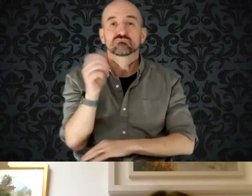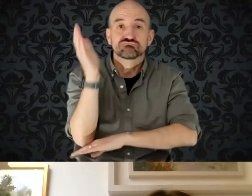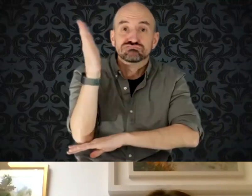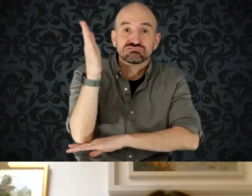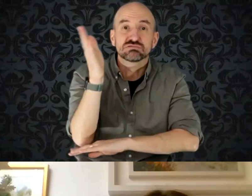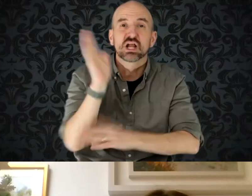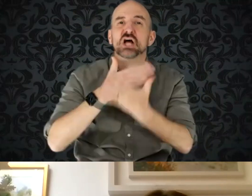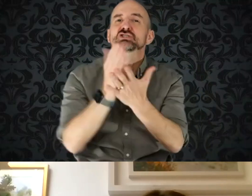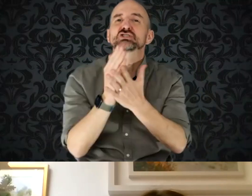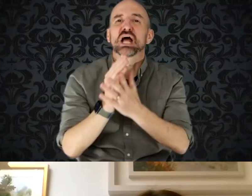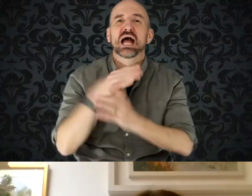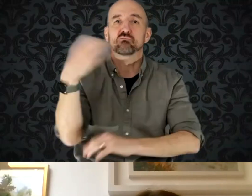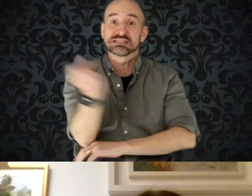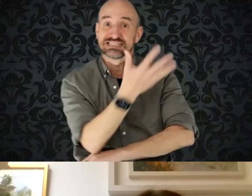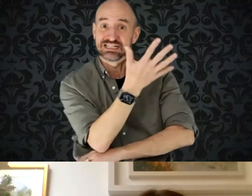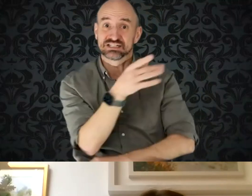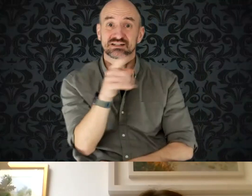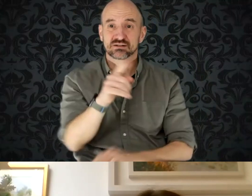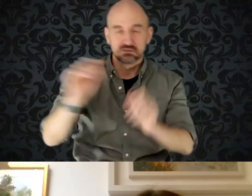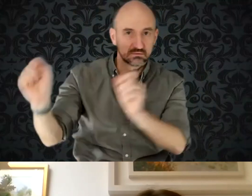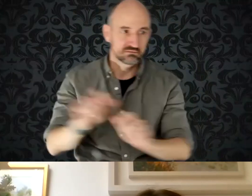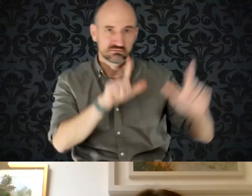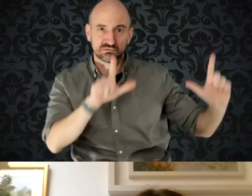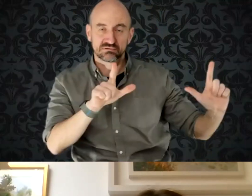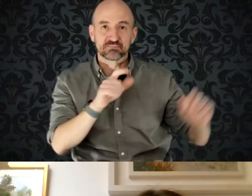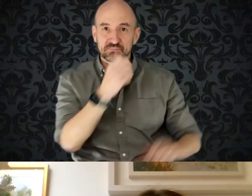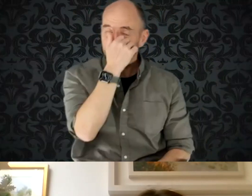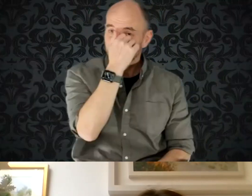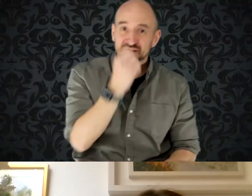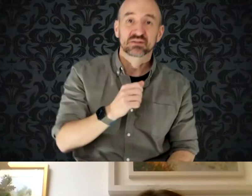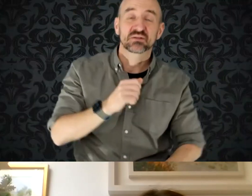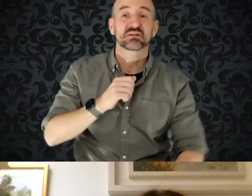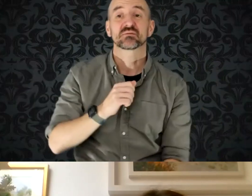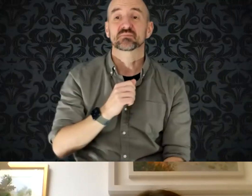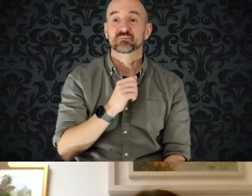best landscape designer practice 2021, best residential garden design… I think we are safe in expert